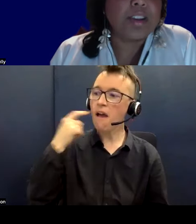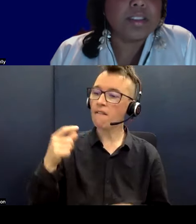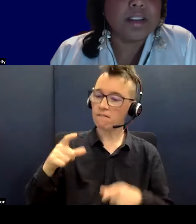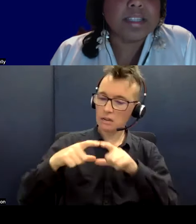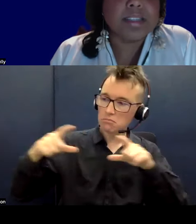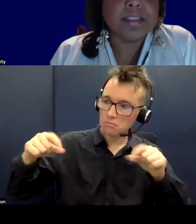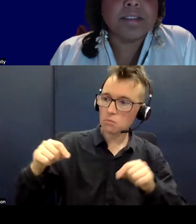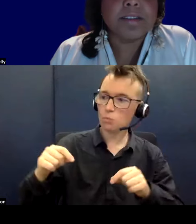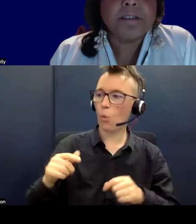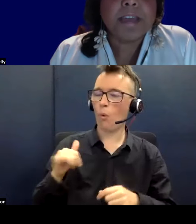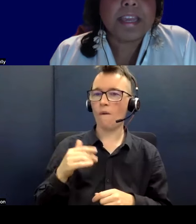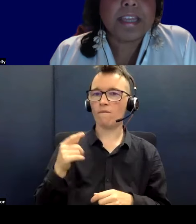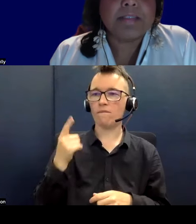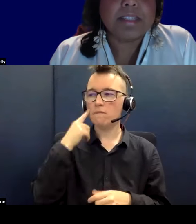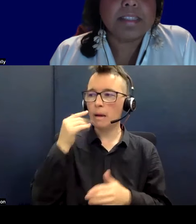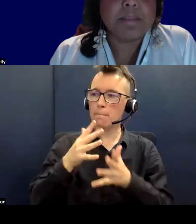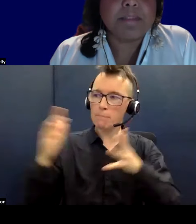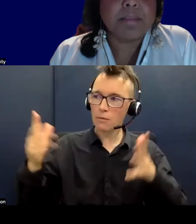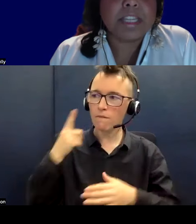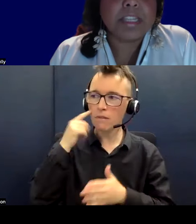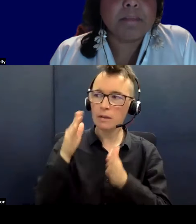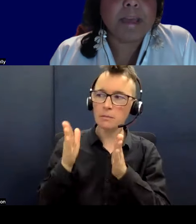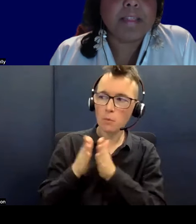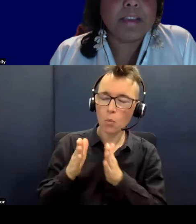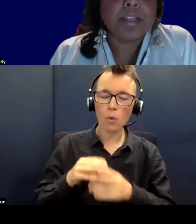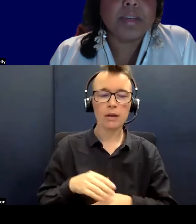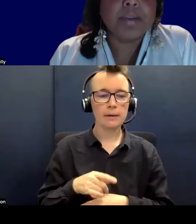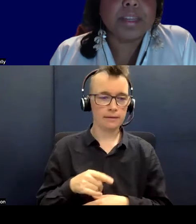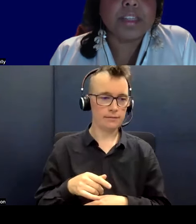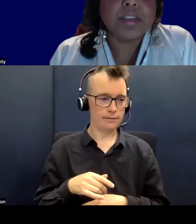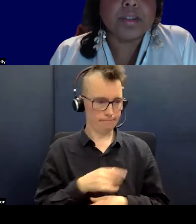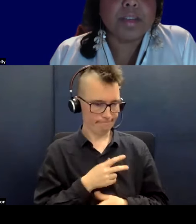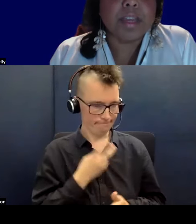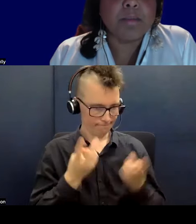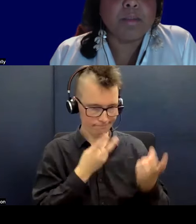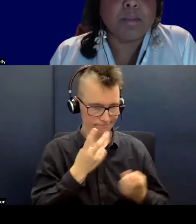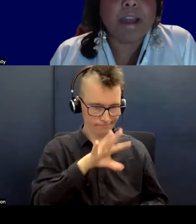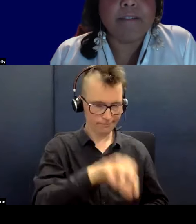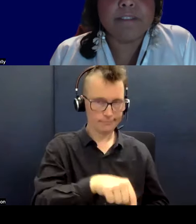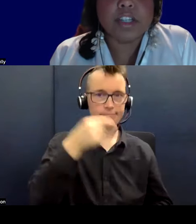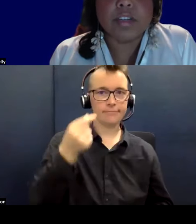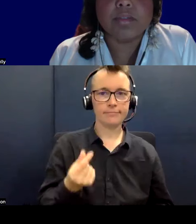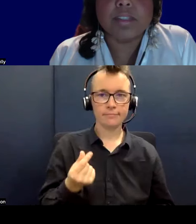sizes and that gives us some information about their acuity too in a more um functional sense.